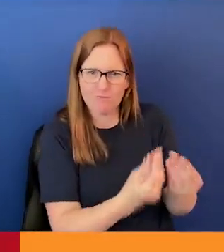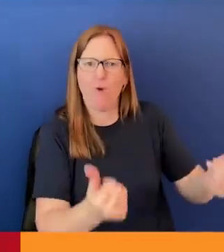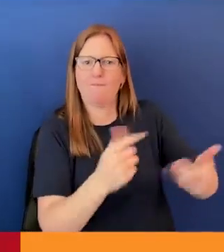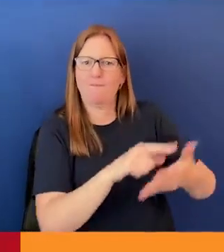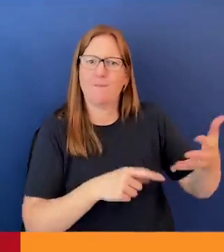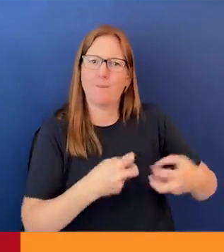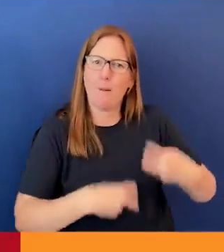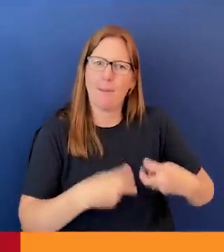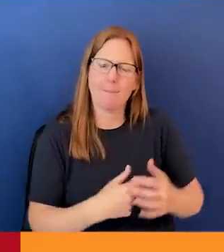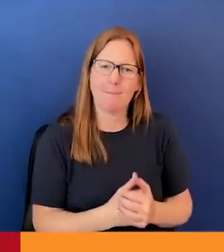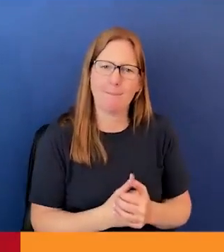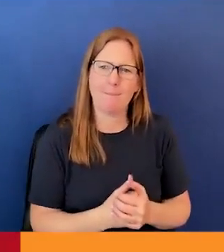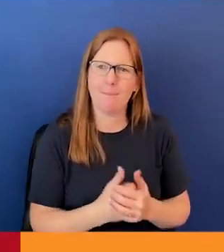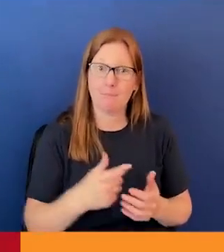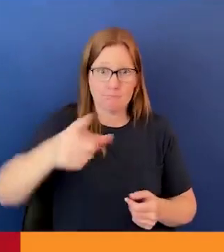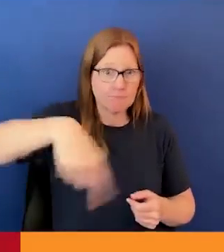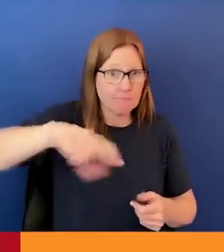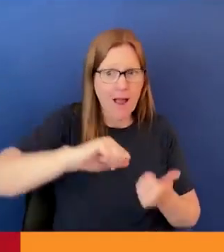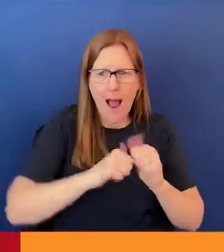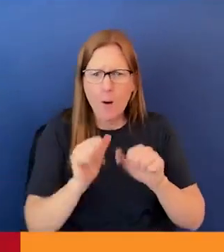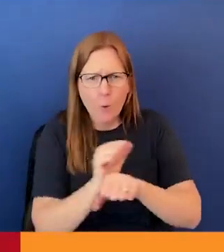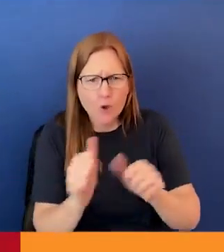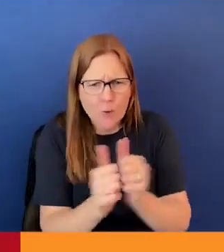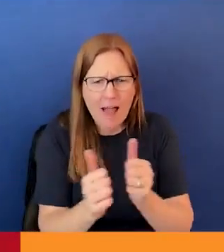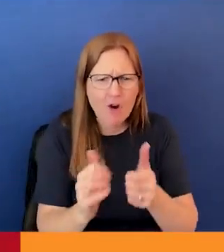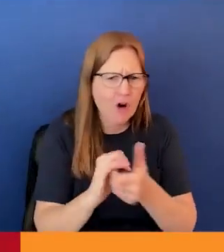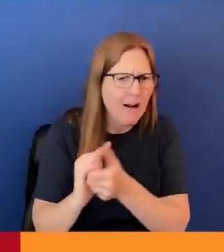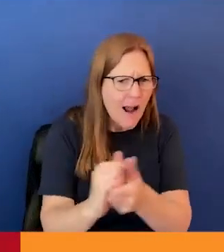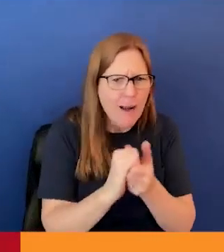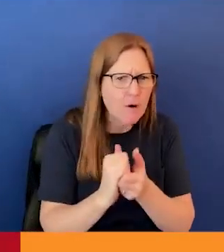How can you, together, collaborate and come up with the new idea